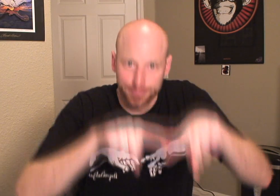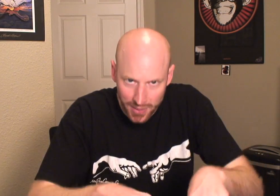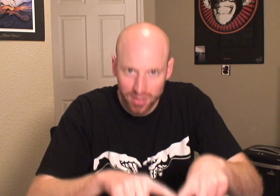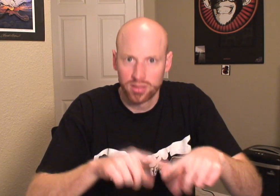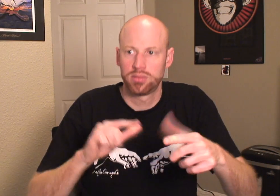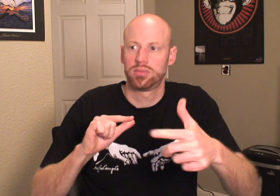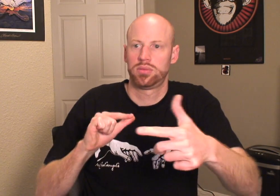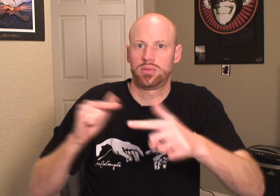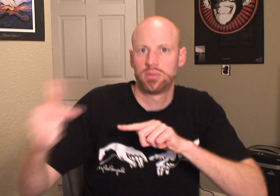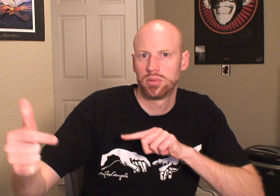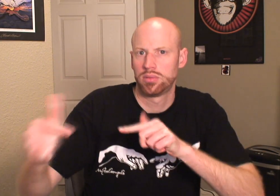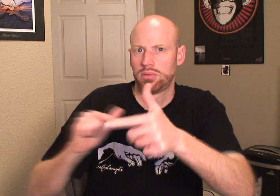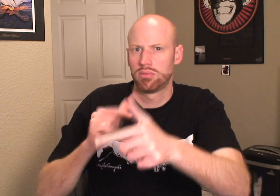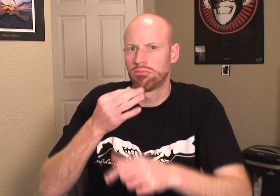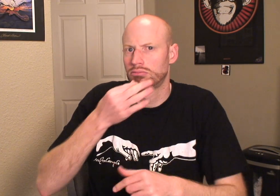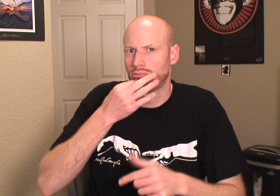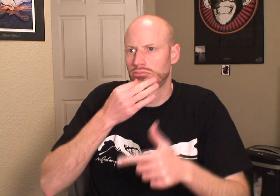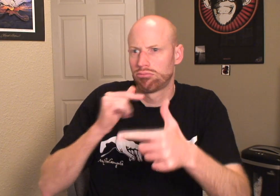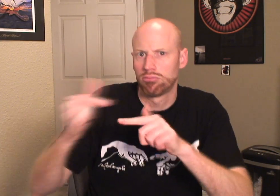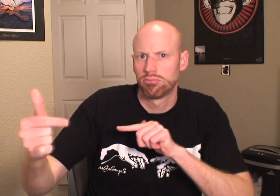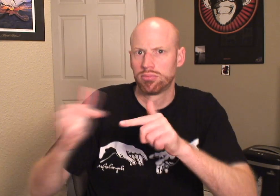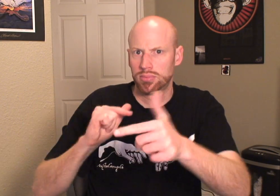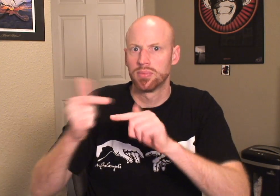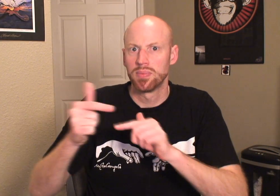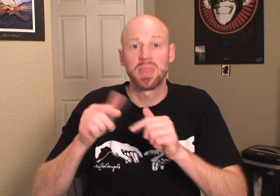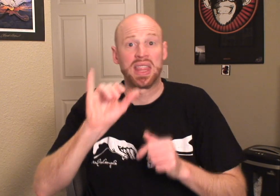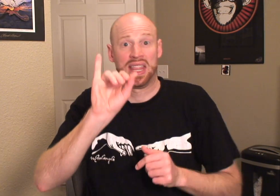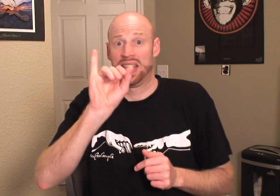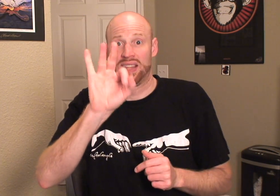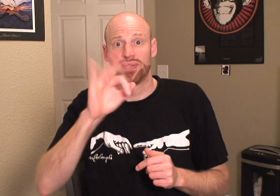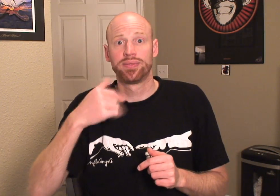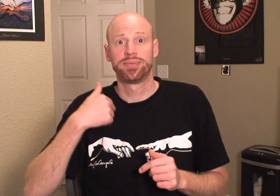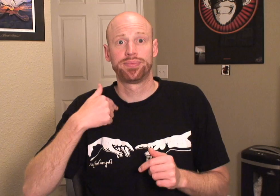upon skillful use of turntaking strategies; in fact, if we